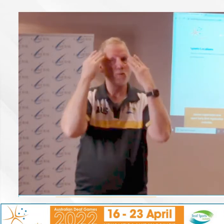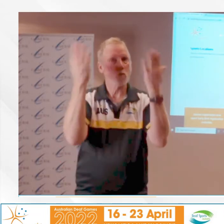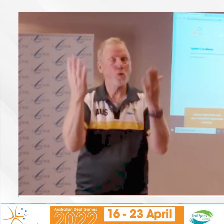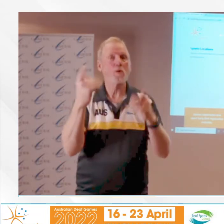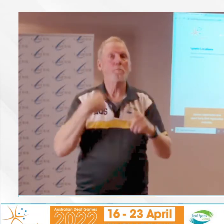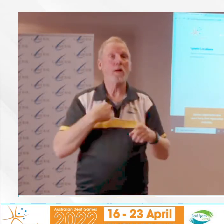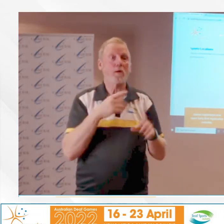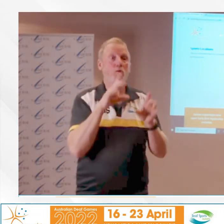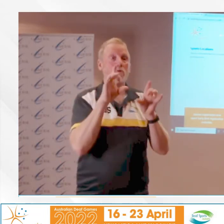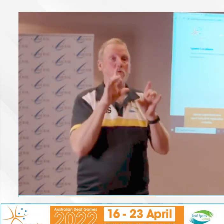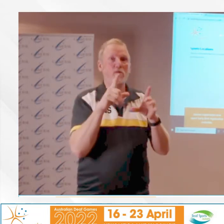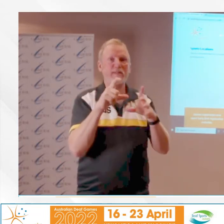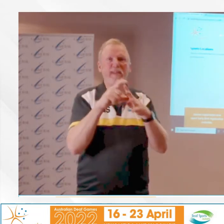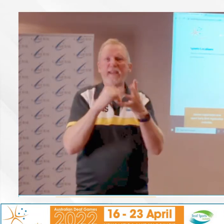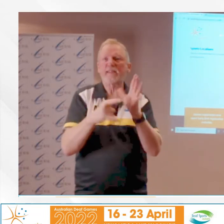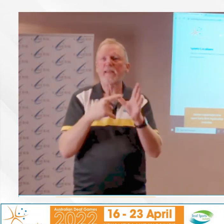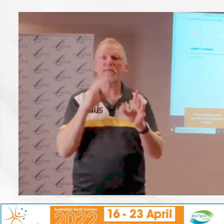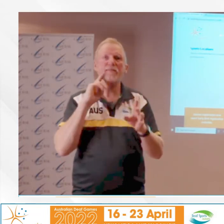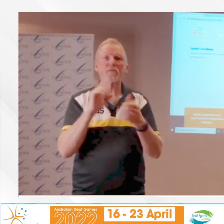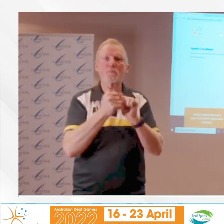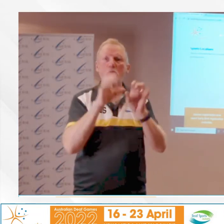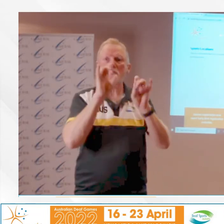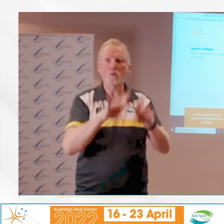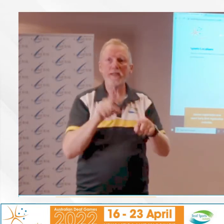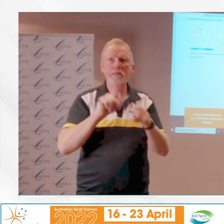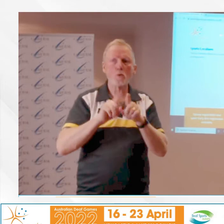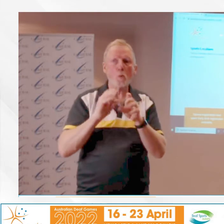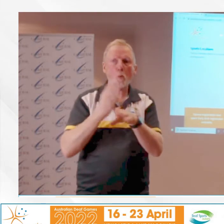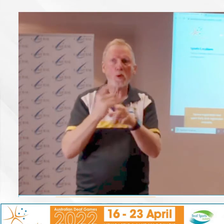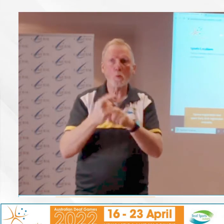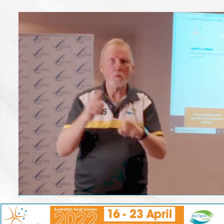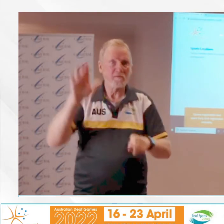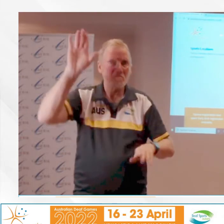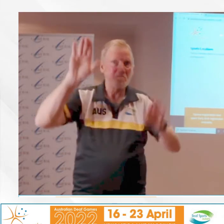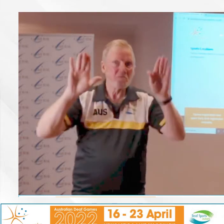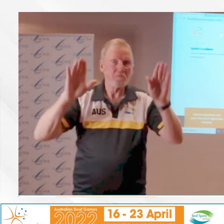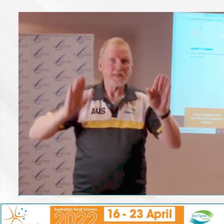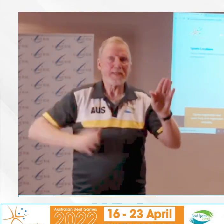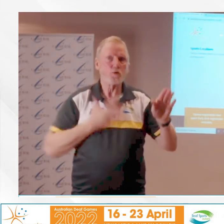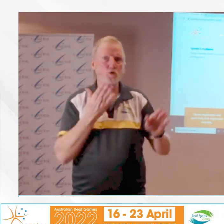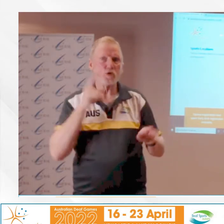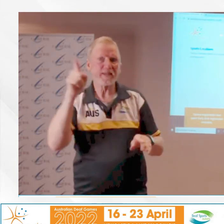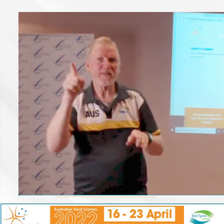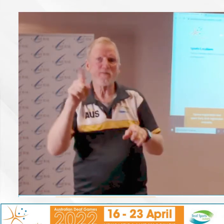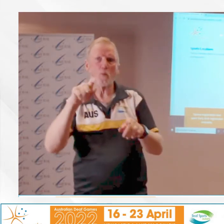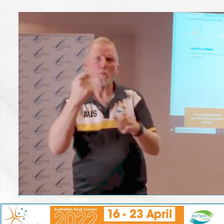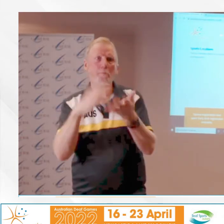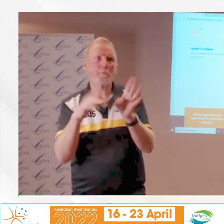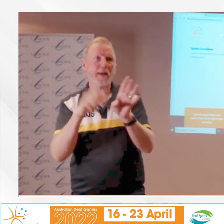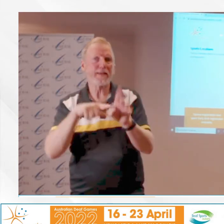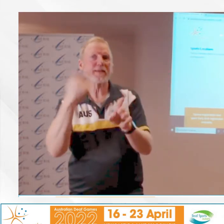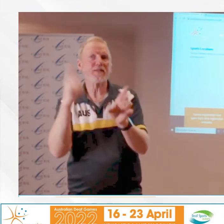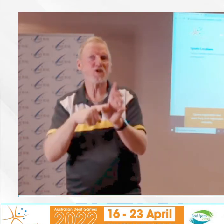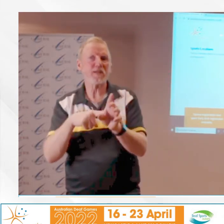their two weeks before competition to quarantine in two weeks when they come back to twenty um we